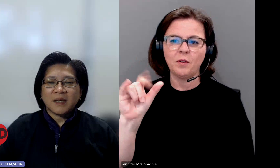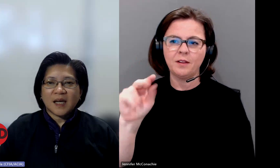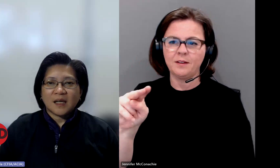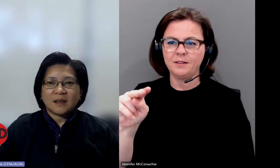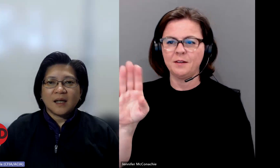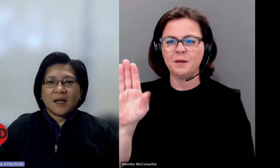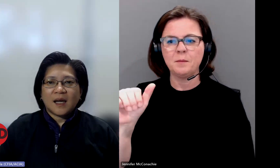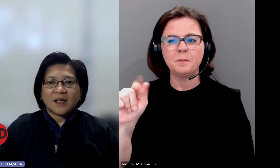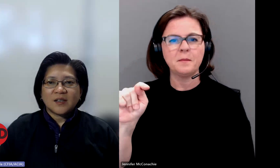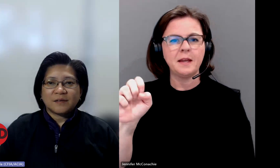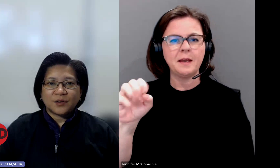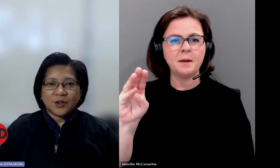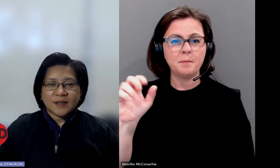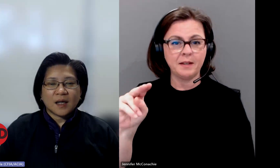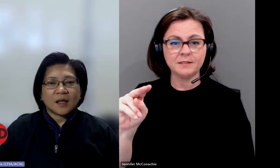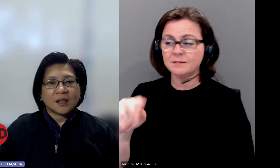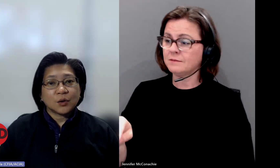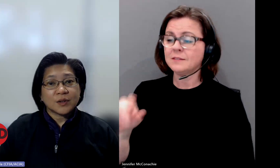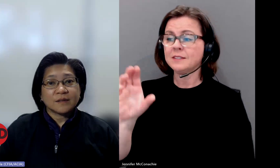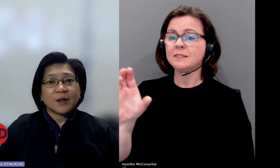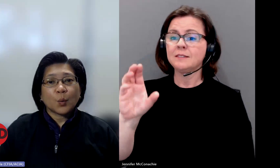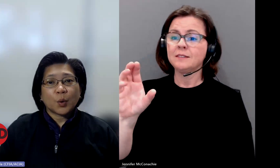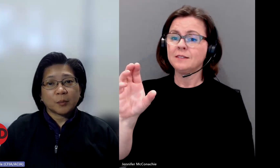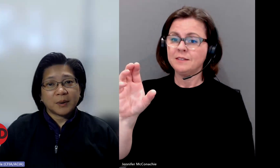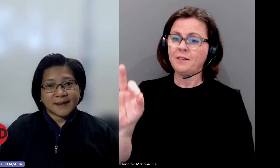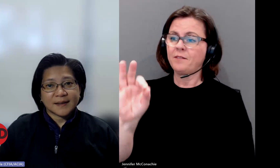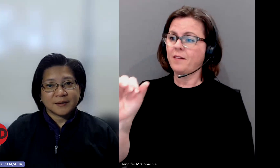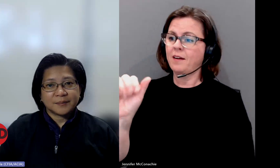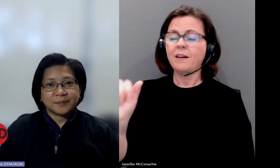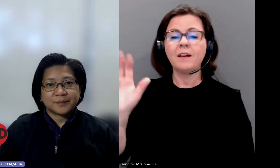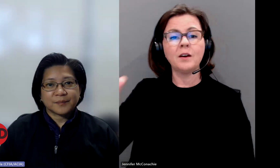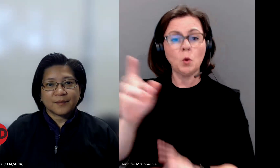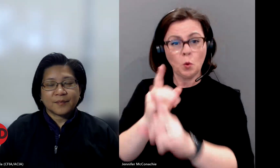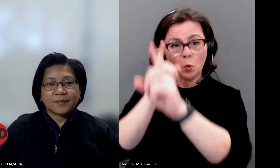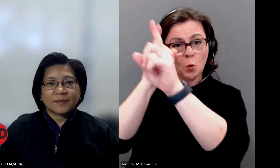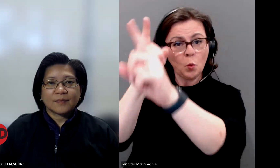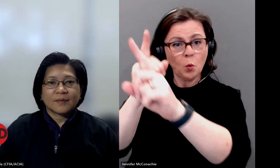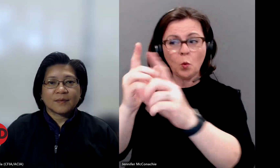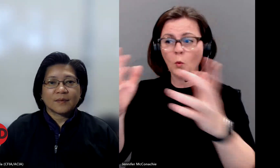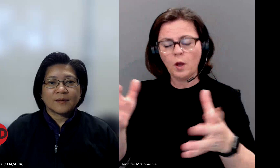to create and maintain a diverse and inclusive workplace. The CFIA